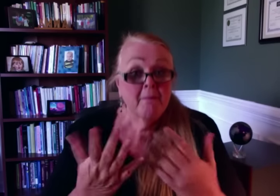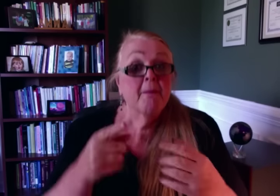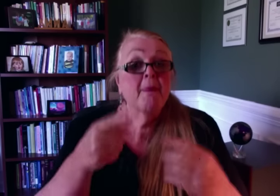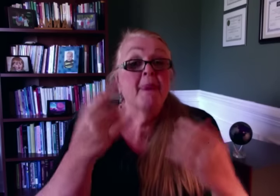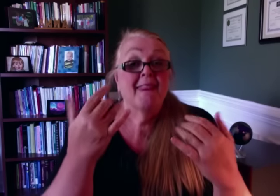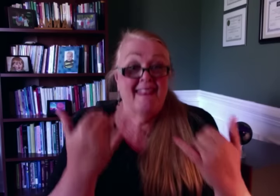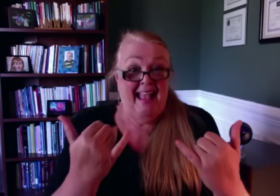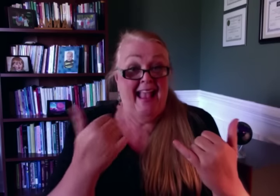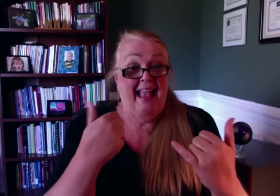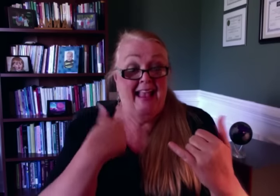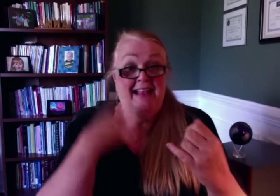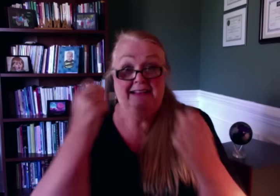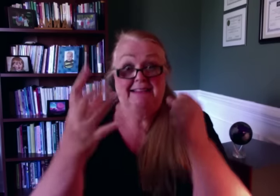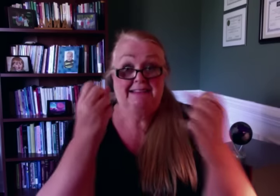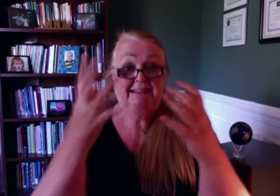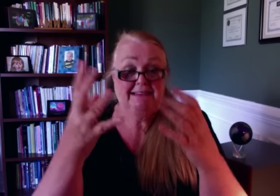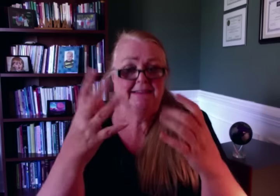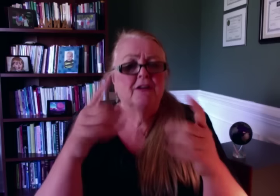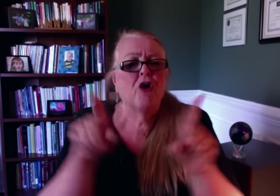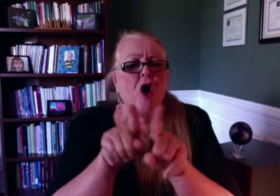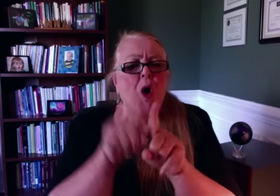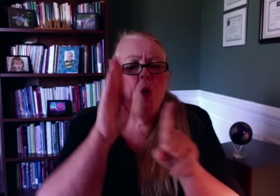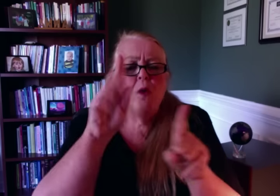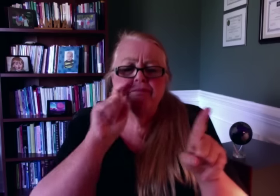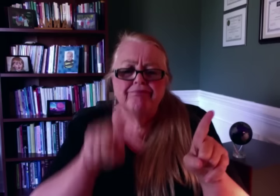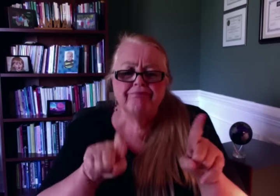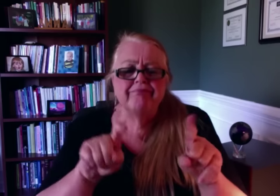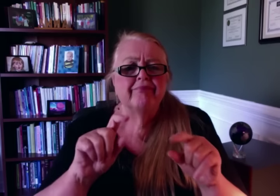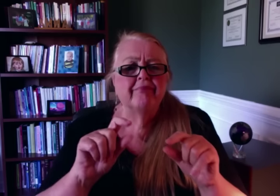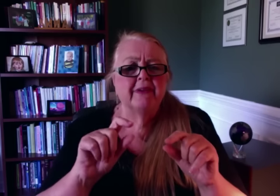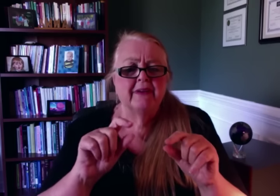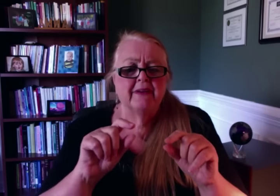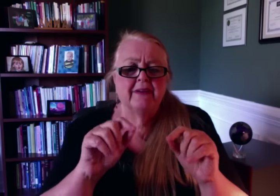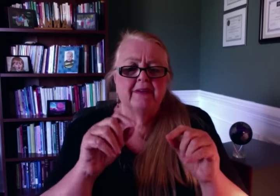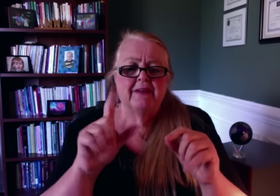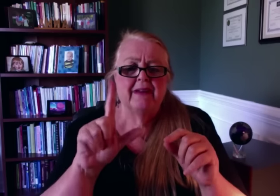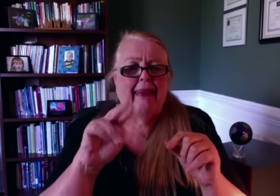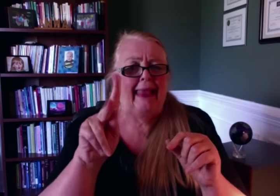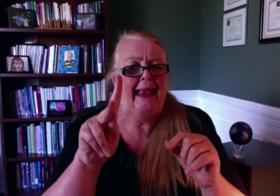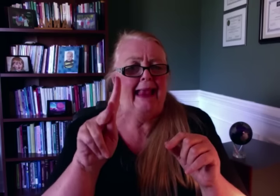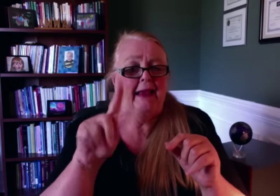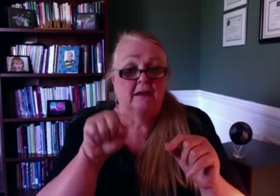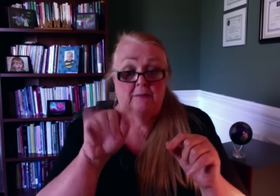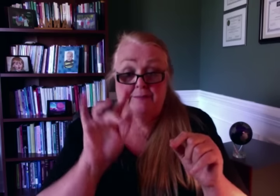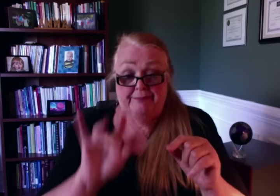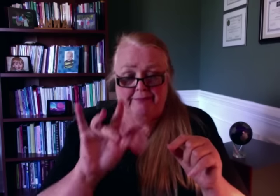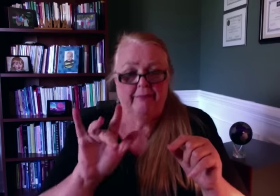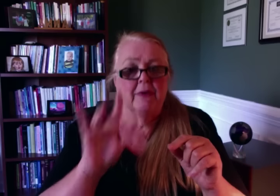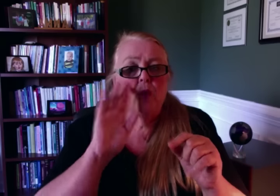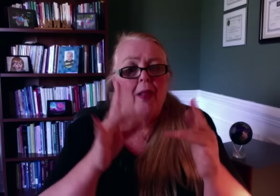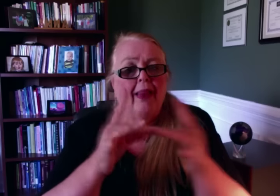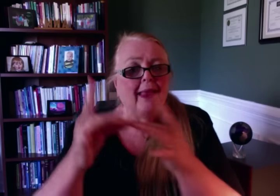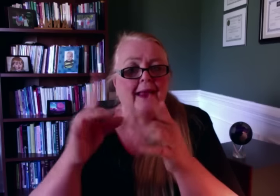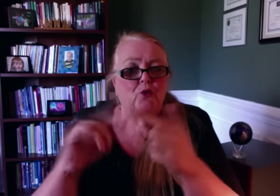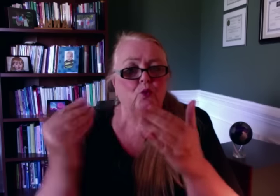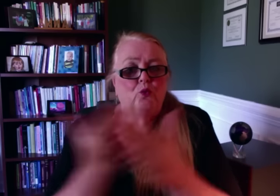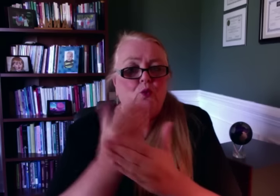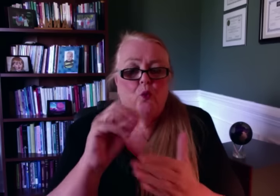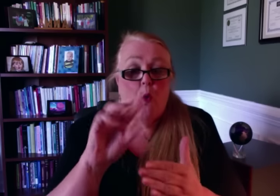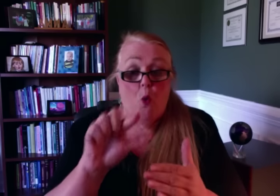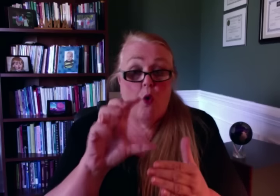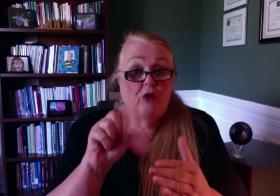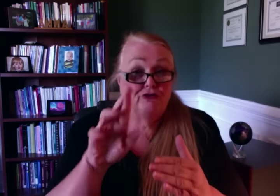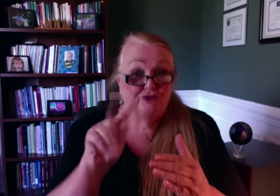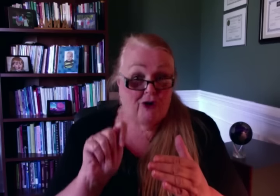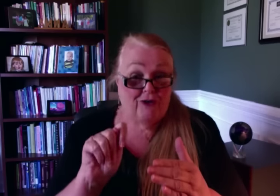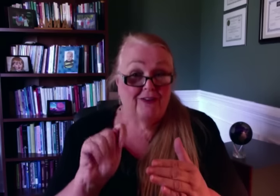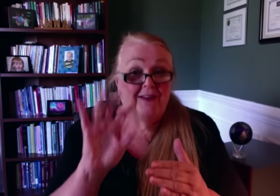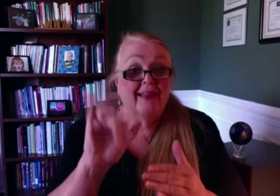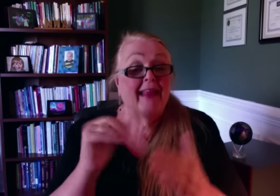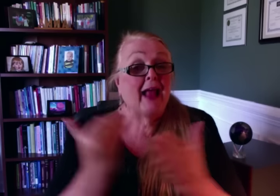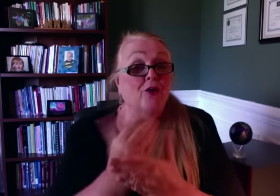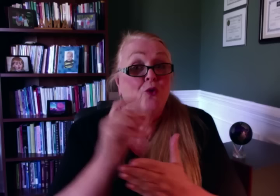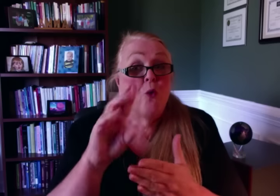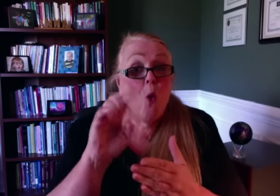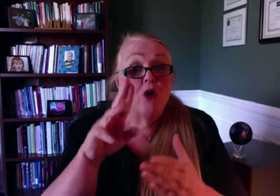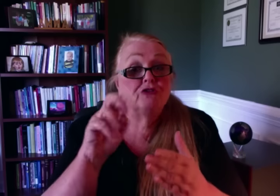Associated with this video is a link to the new organizational chart, which shows the